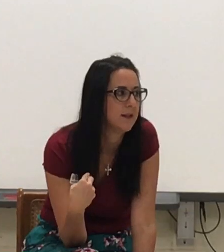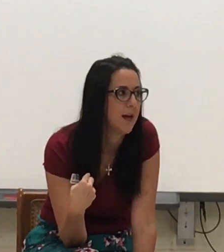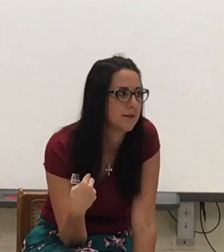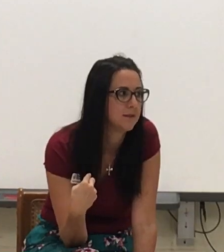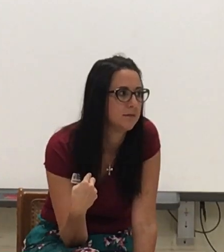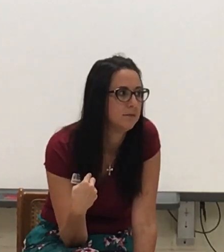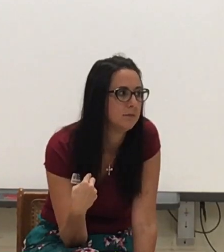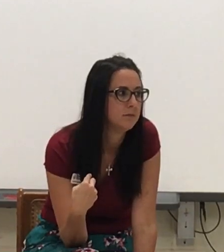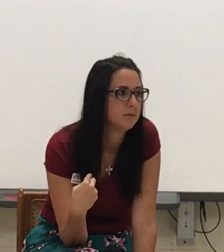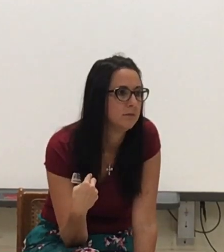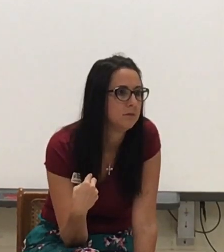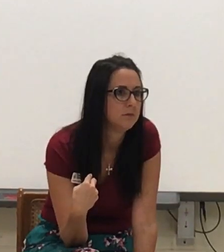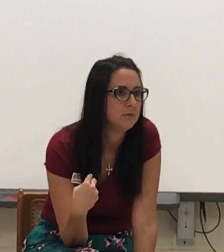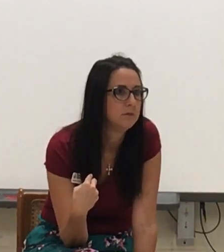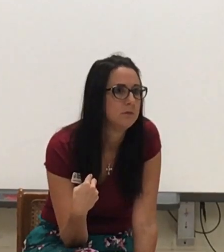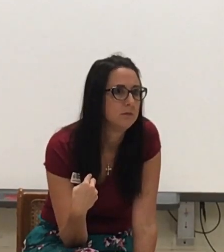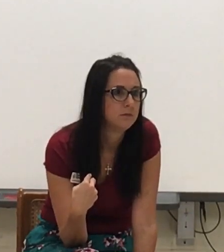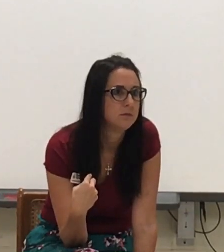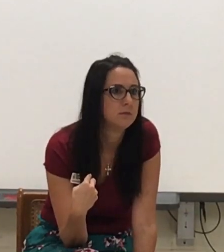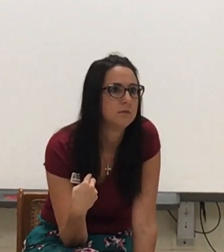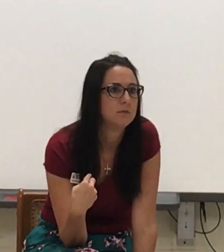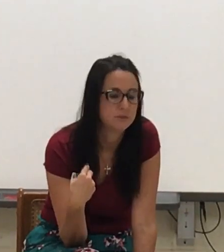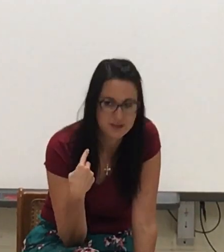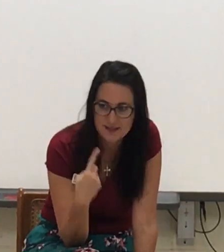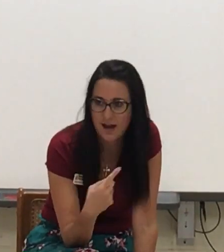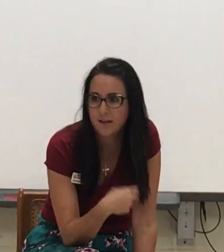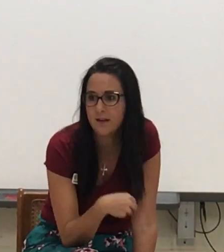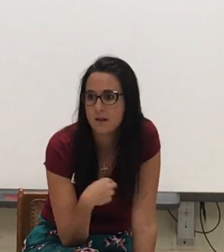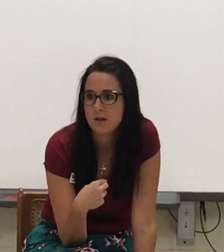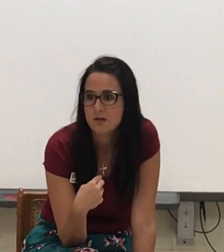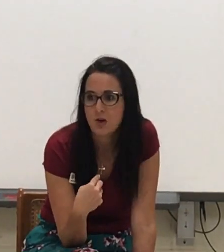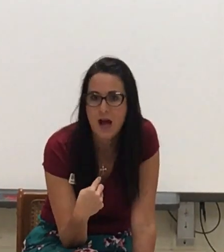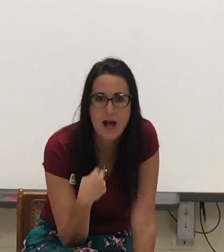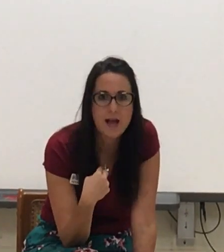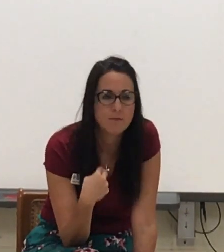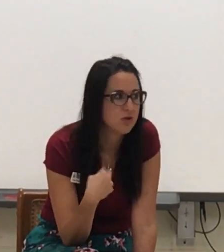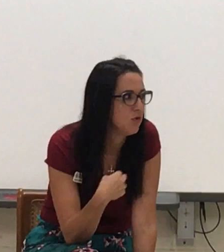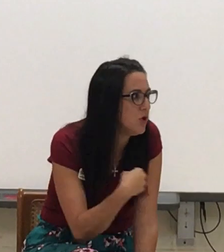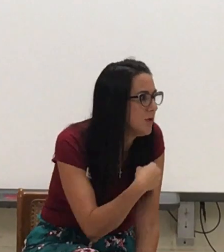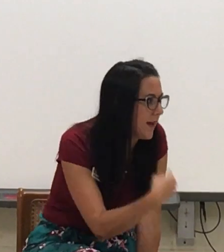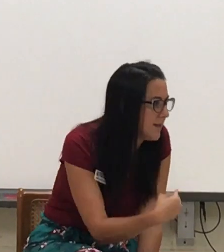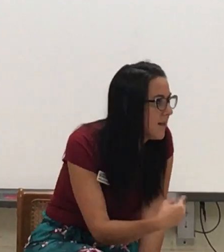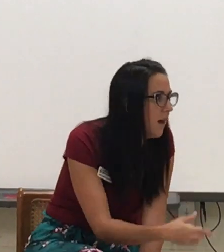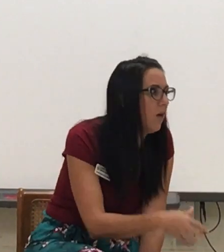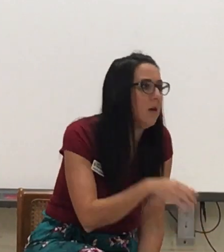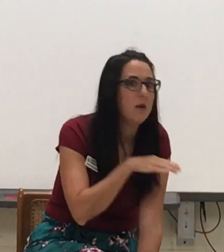Student: Communicate in a way that we understand. Exactly. So I am to use ASL with you guys